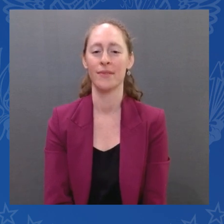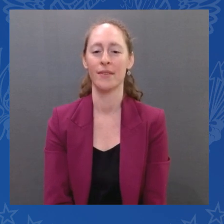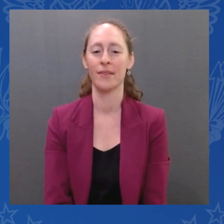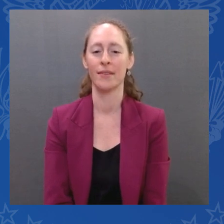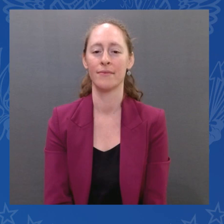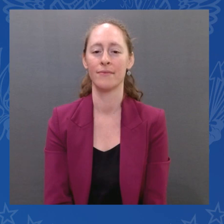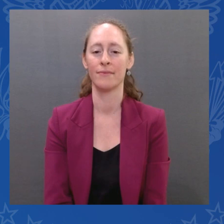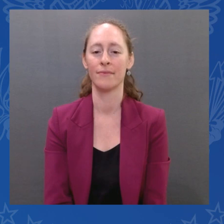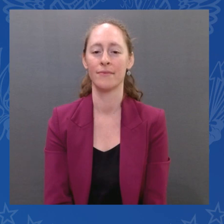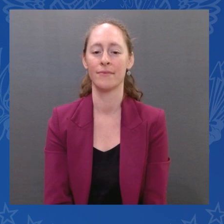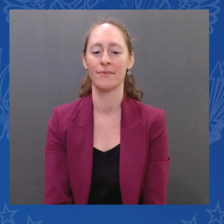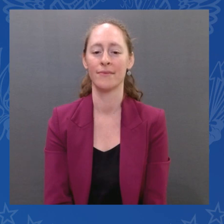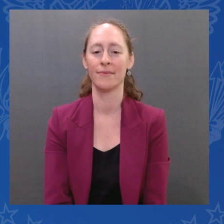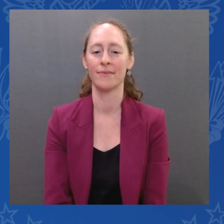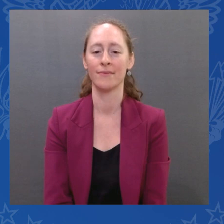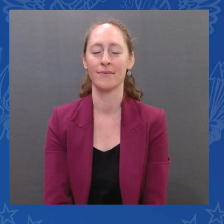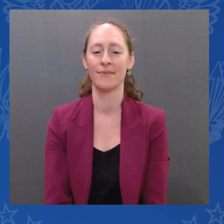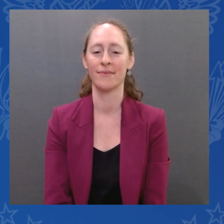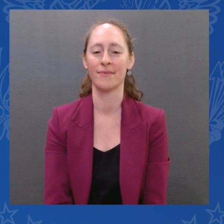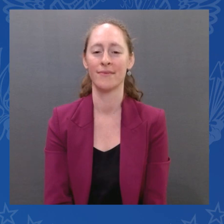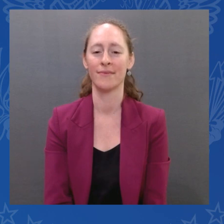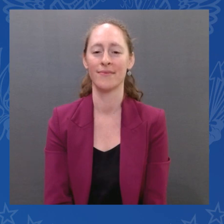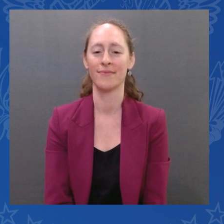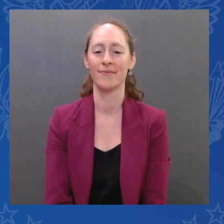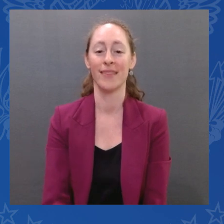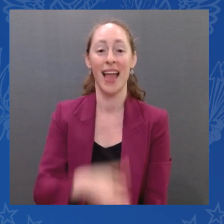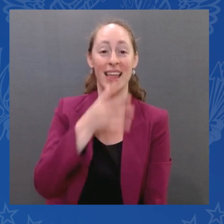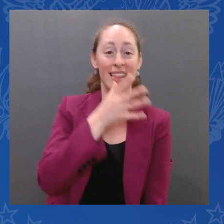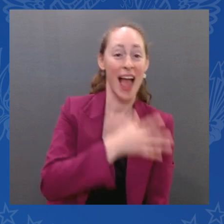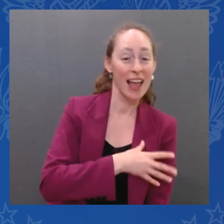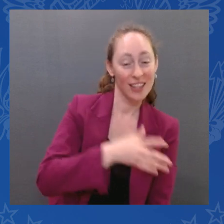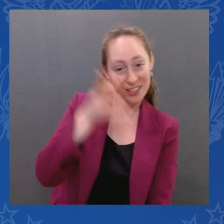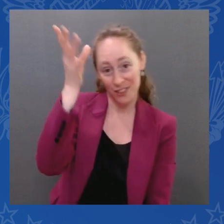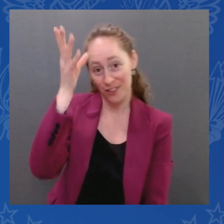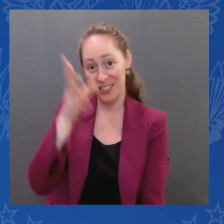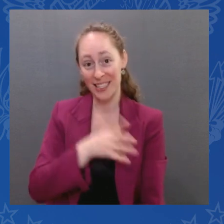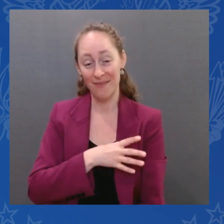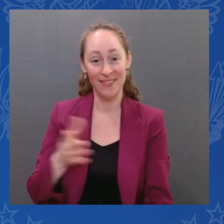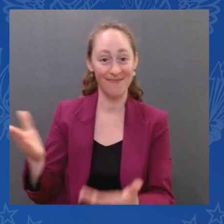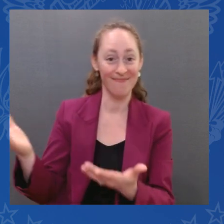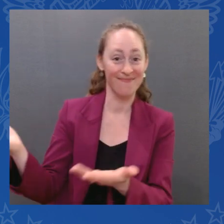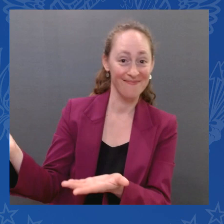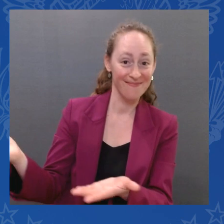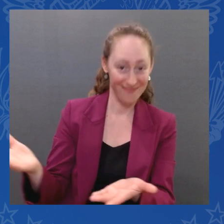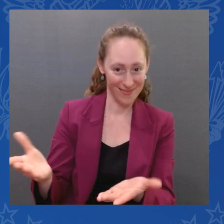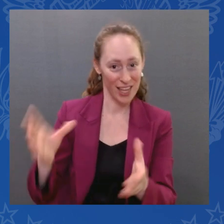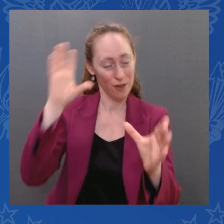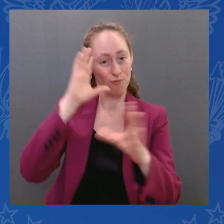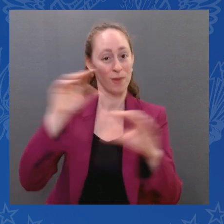Ladies and gentlemen, the Honorable Joseph Biden Junior. The President of the United States of America.